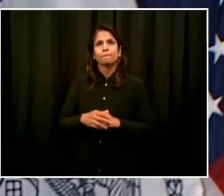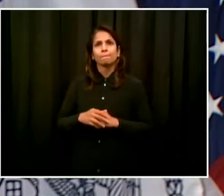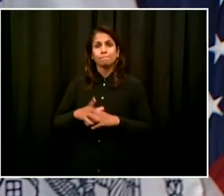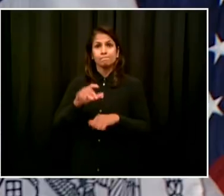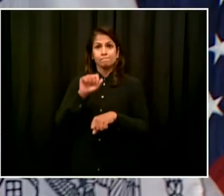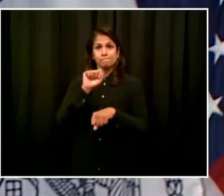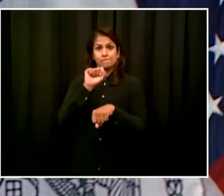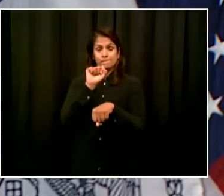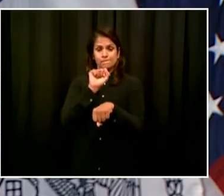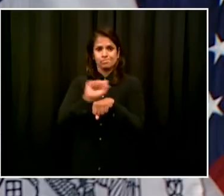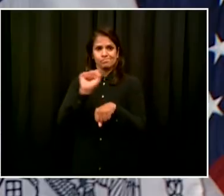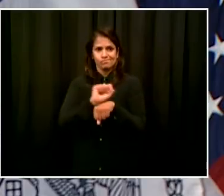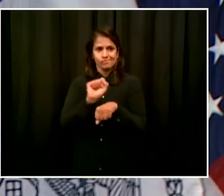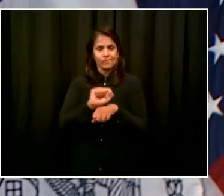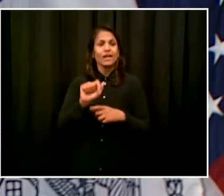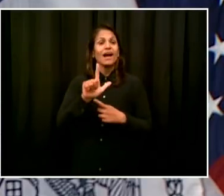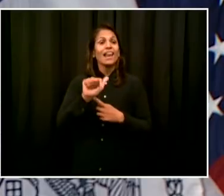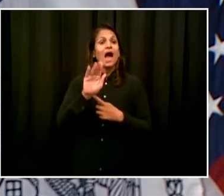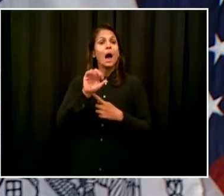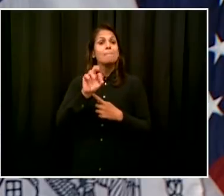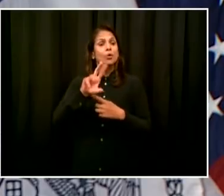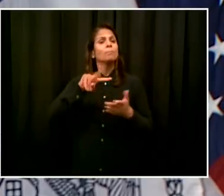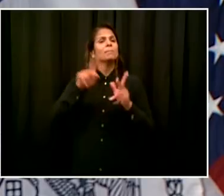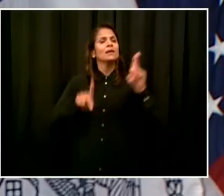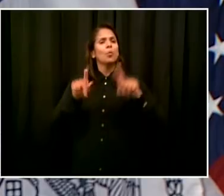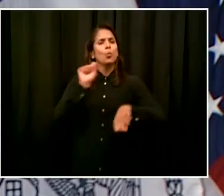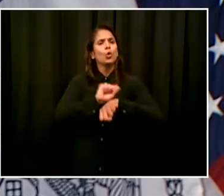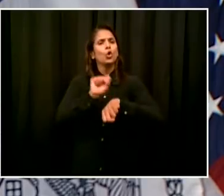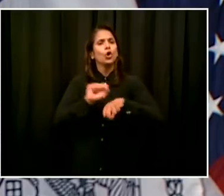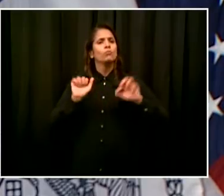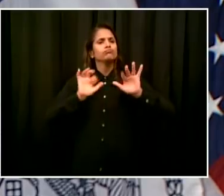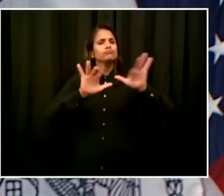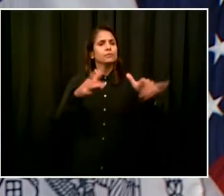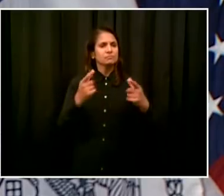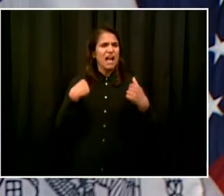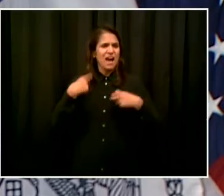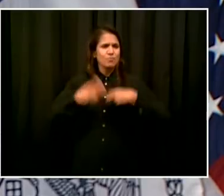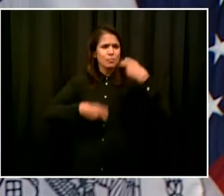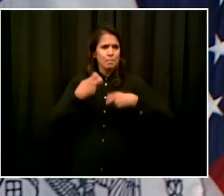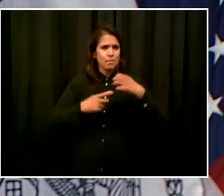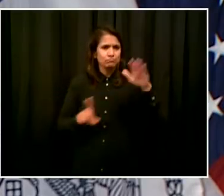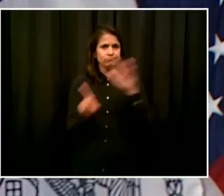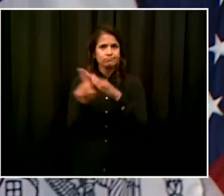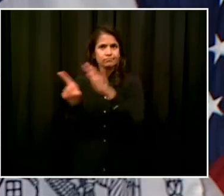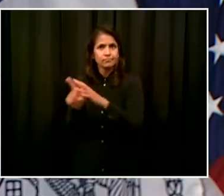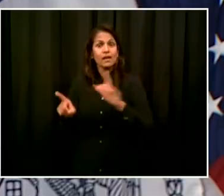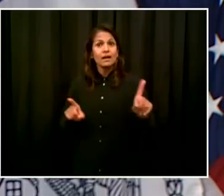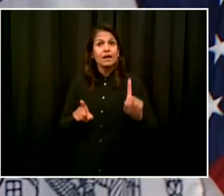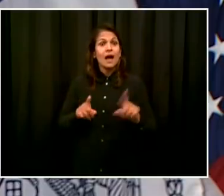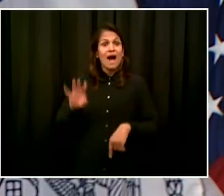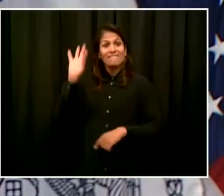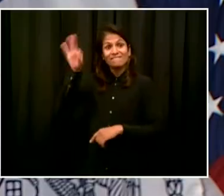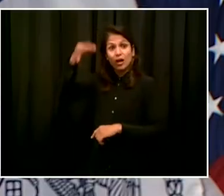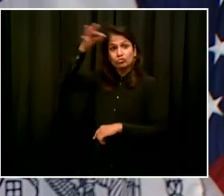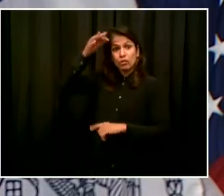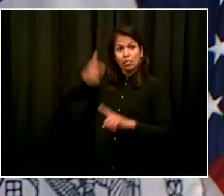MY QUESTION. I HAVE TWO QUESTIONS ON